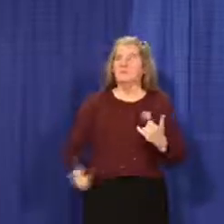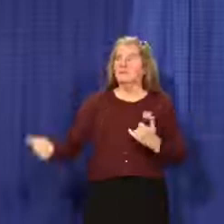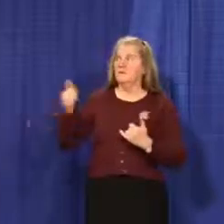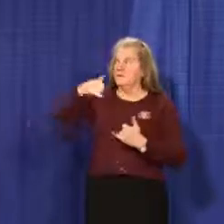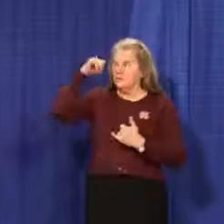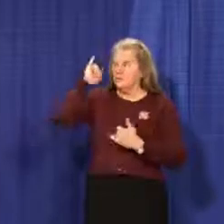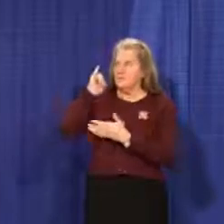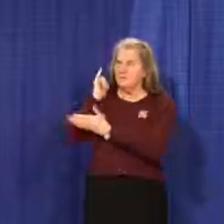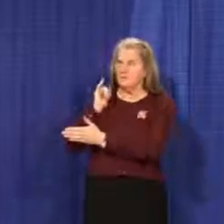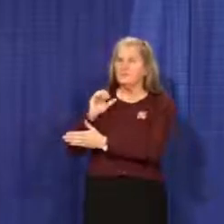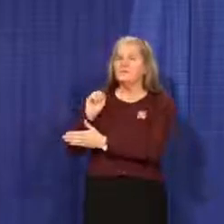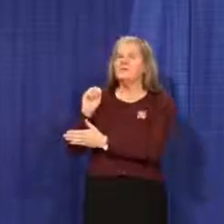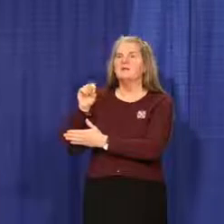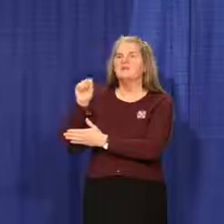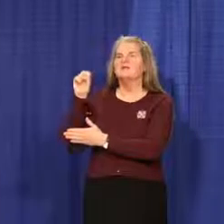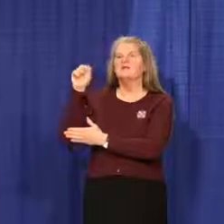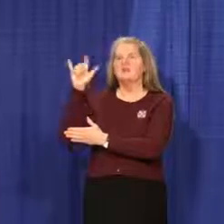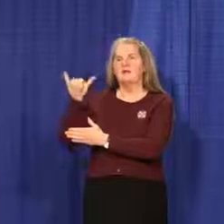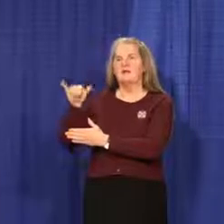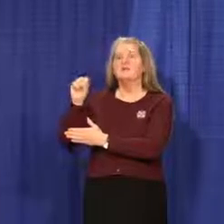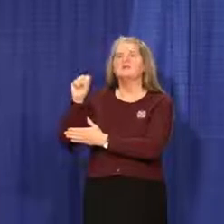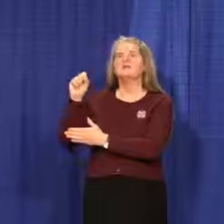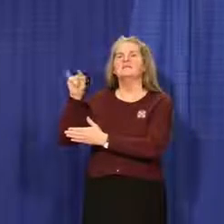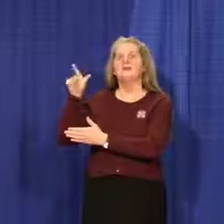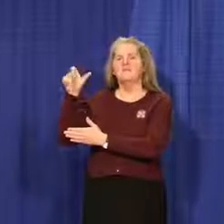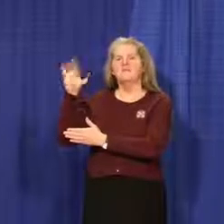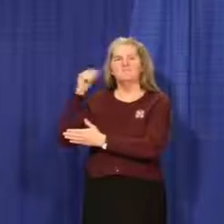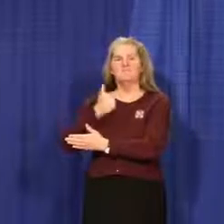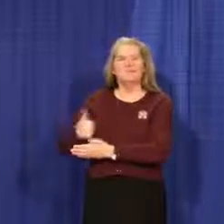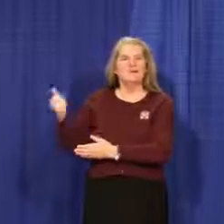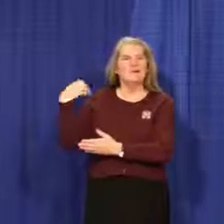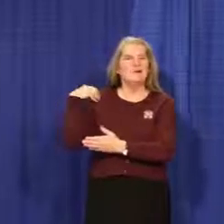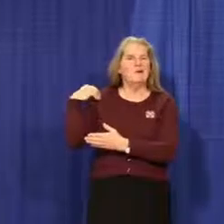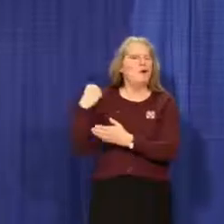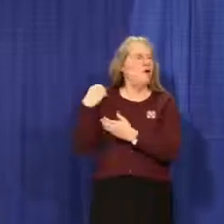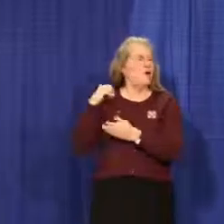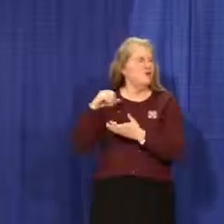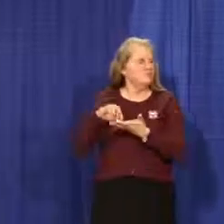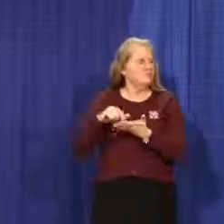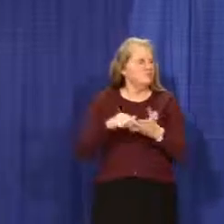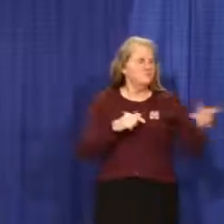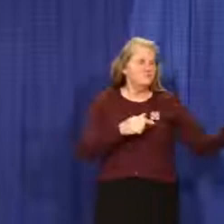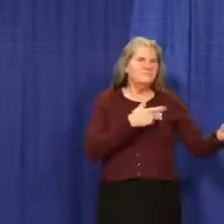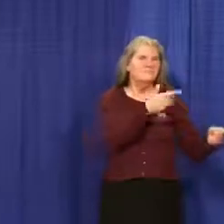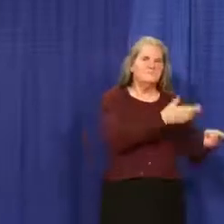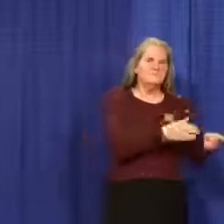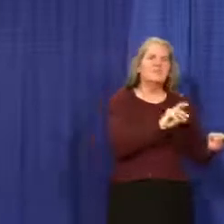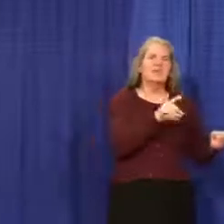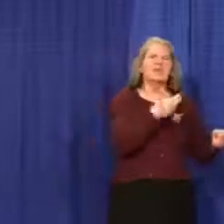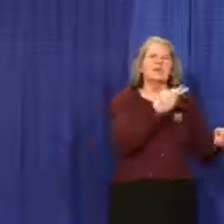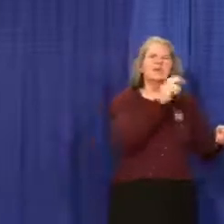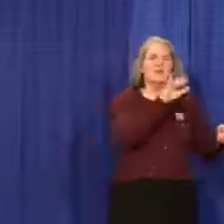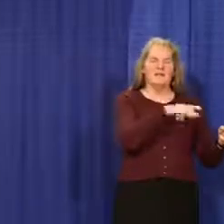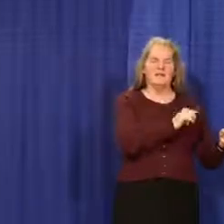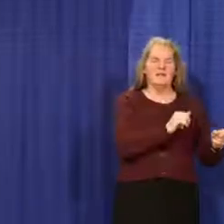Sandy Silver and the Chief Medical Officer of health, Dr Brendan Hanley. Our sign language interpretation